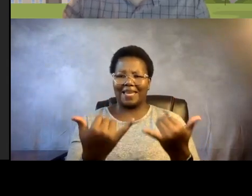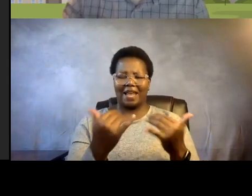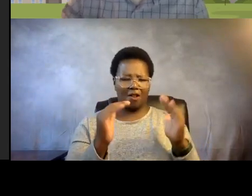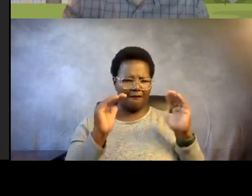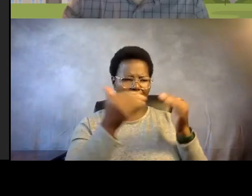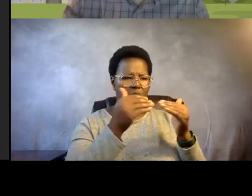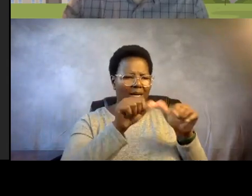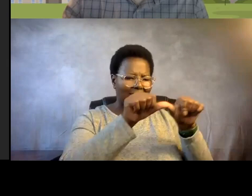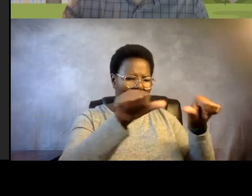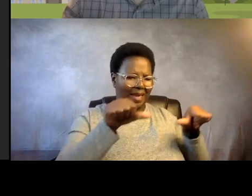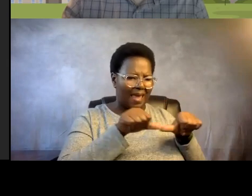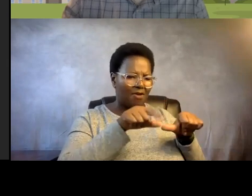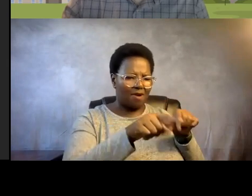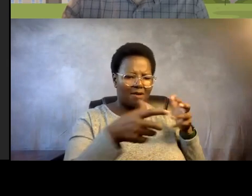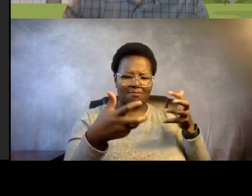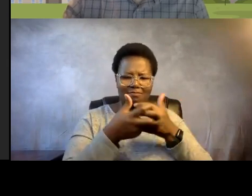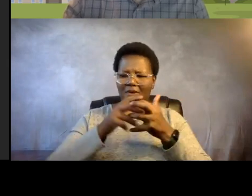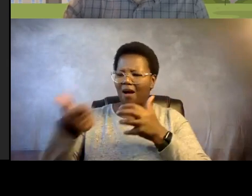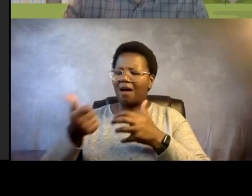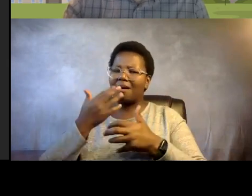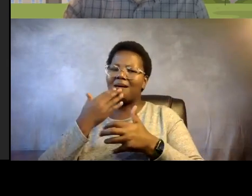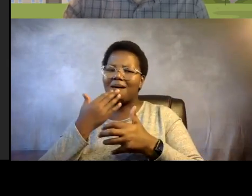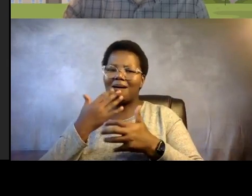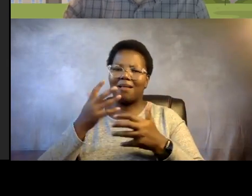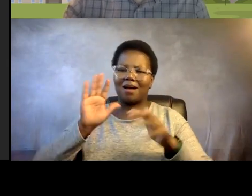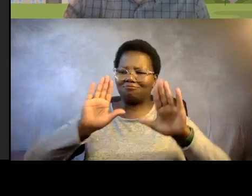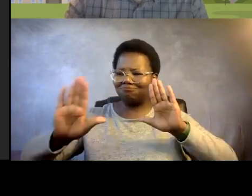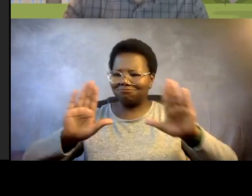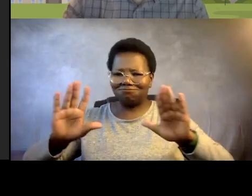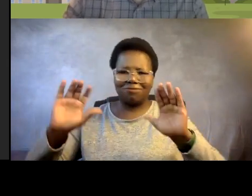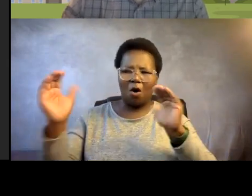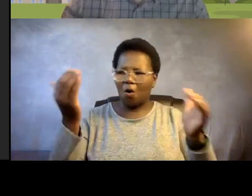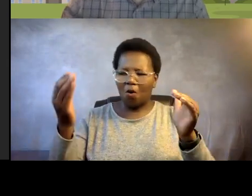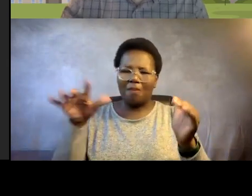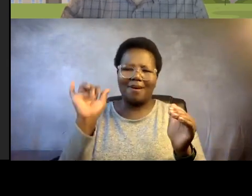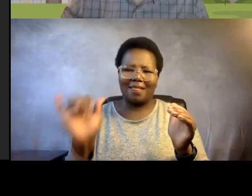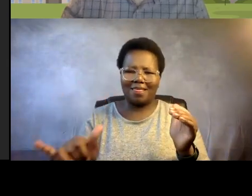area contrasts with other things. And so, yes, at least 15 for that basic thing, this can get